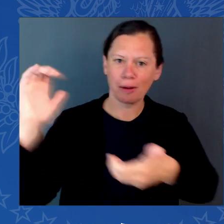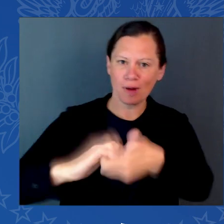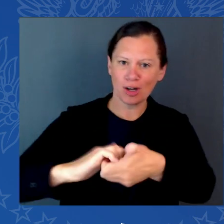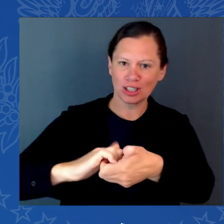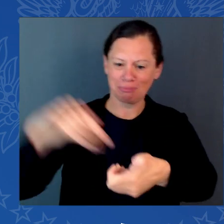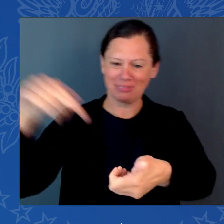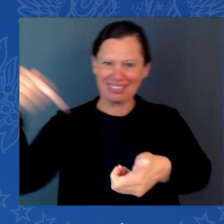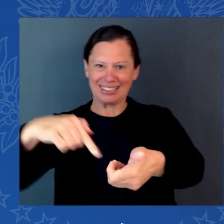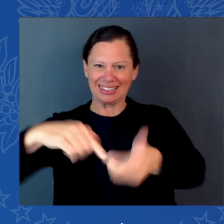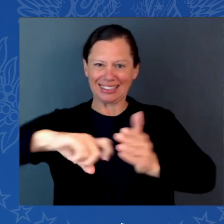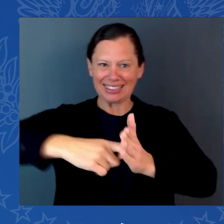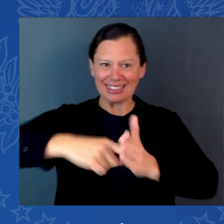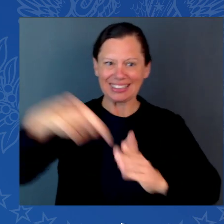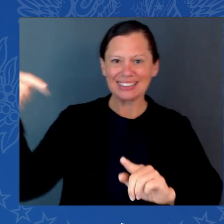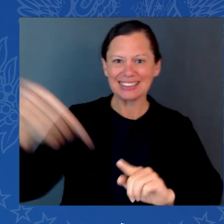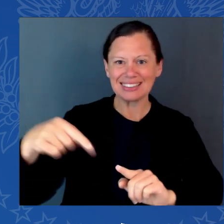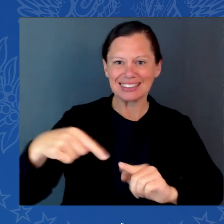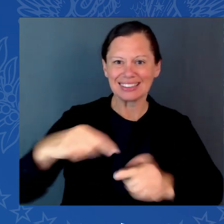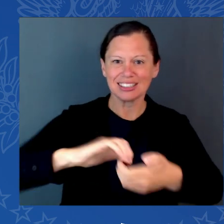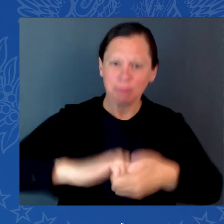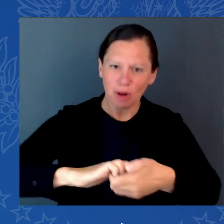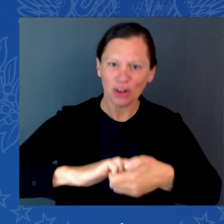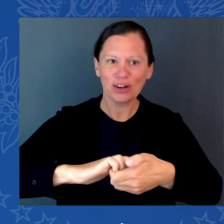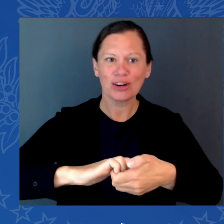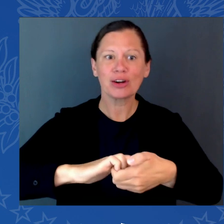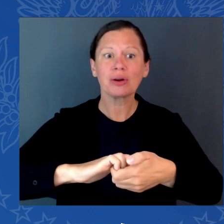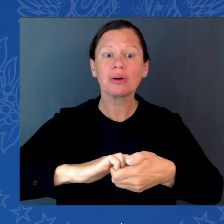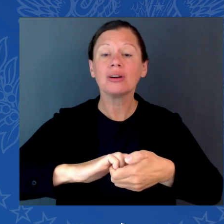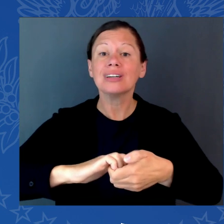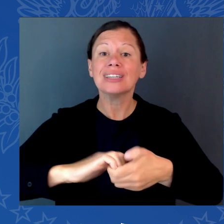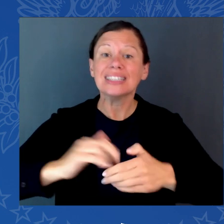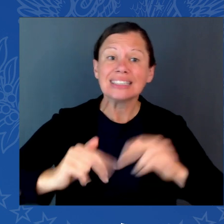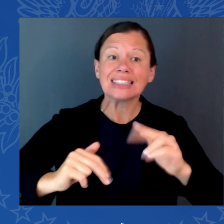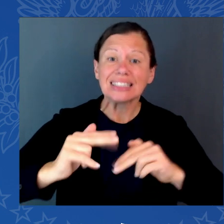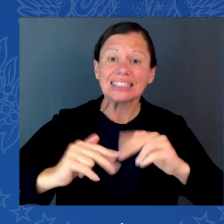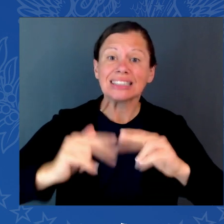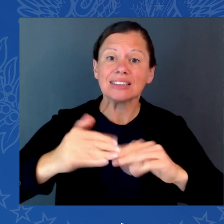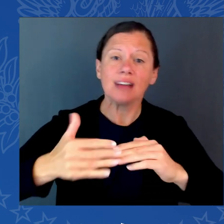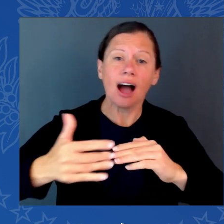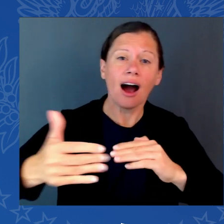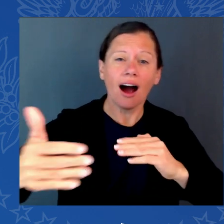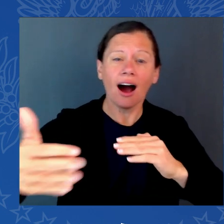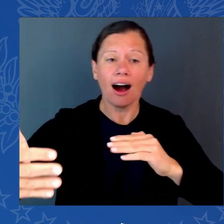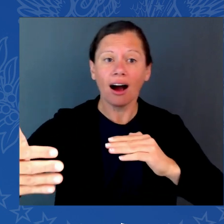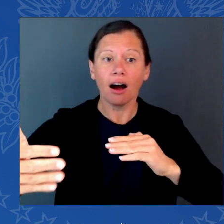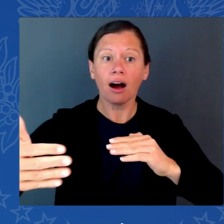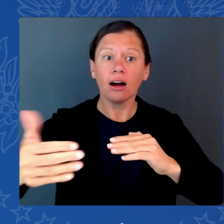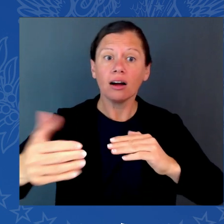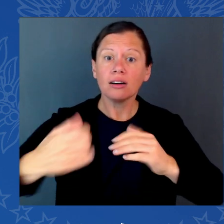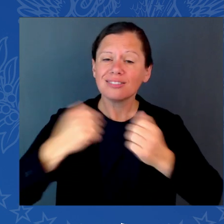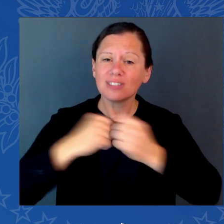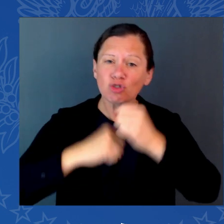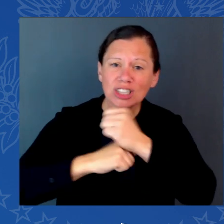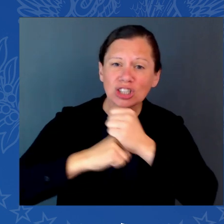building sustainable, resilient infrastructure; making quality infrastructure investments;